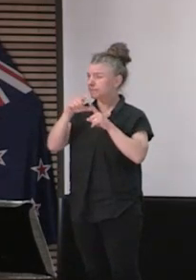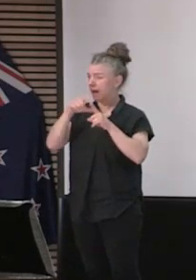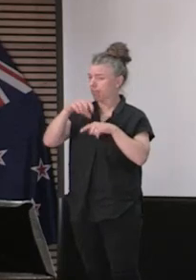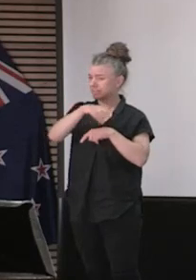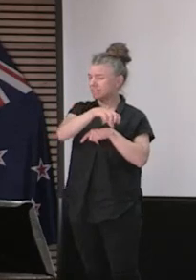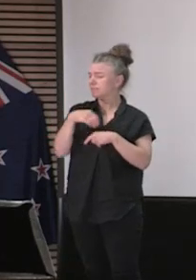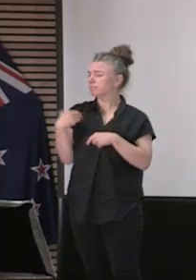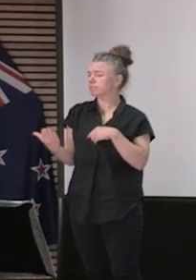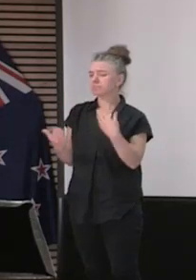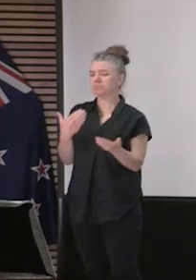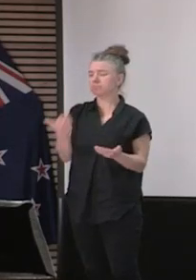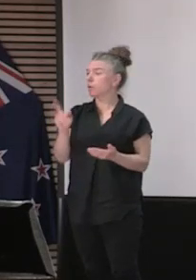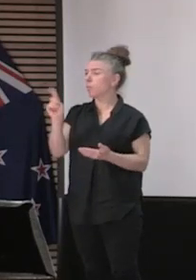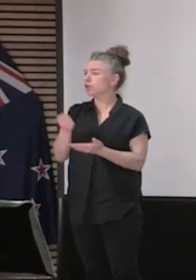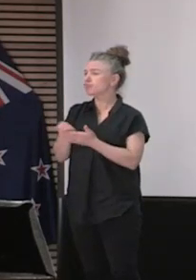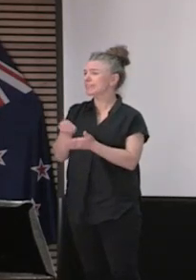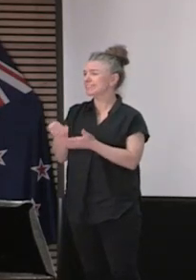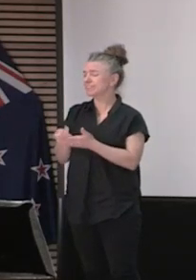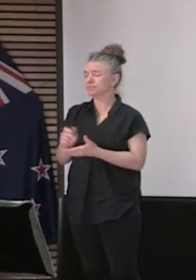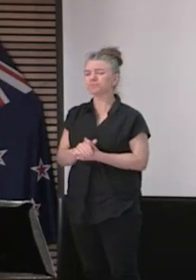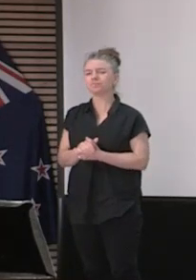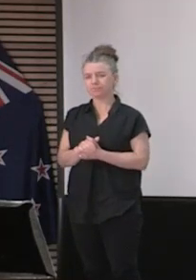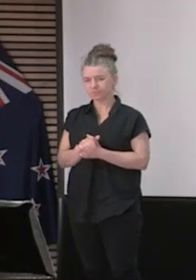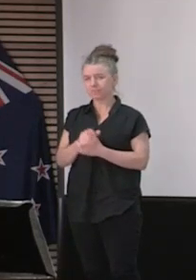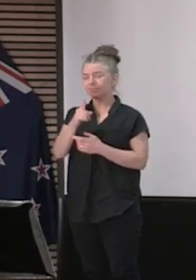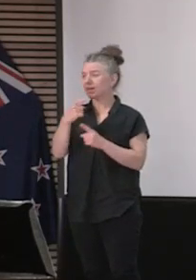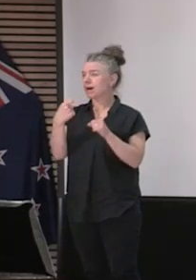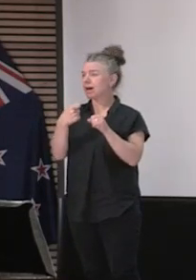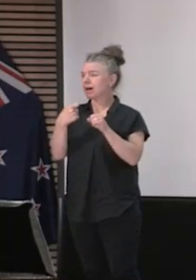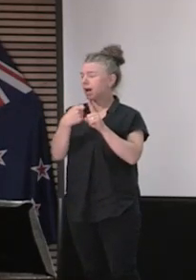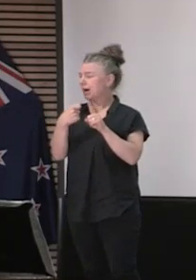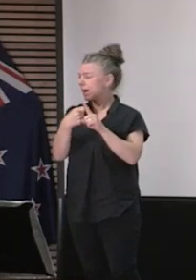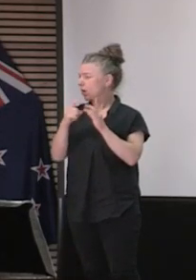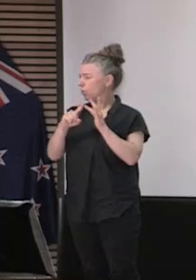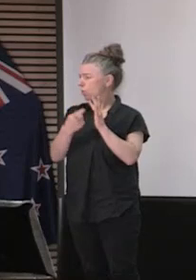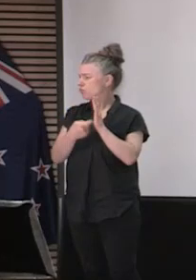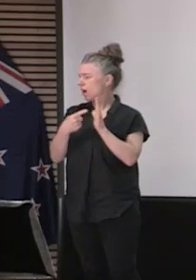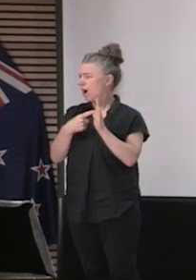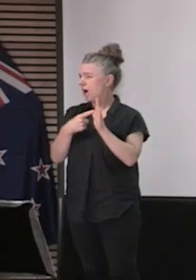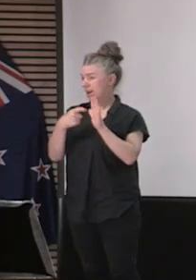Is that whatyou would call compassionate?What I would say about that, that was an error and itshould never have happened.